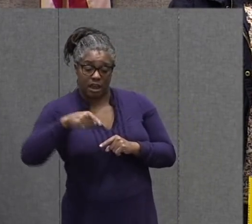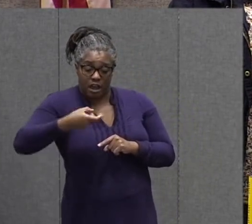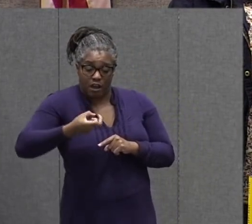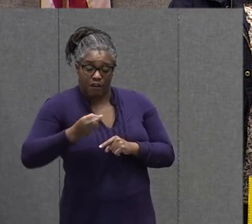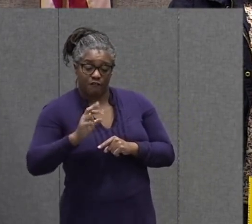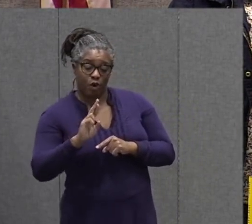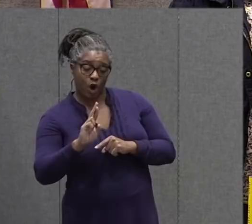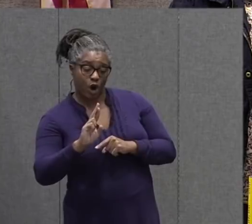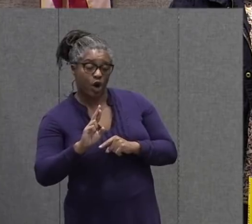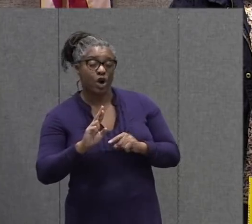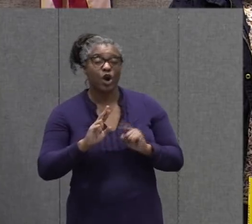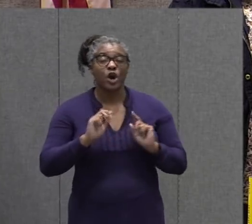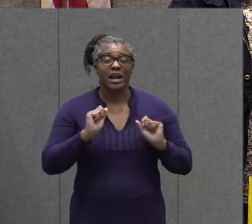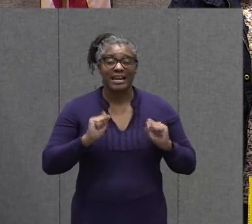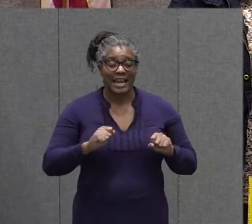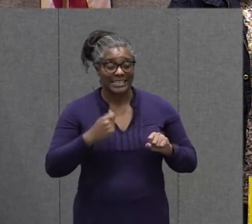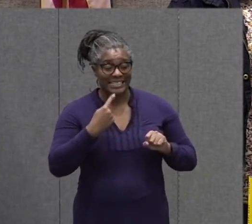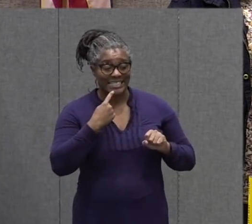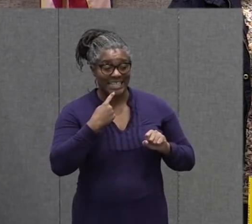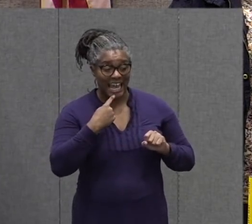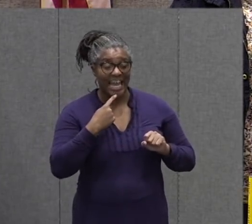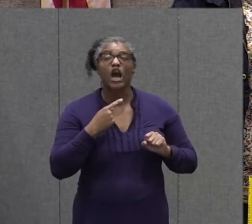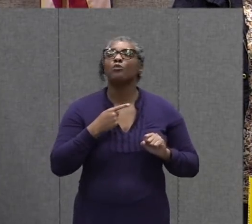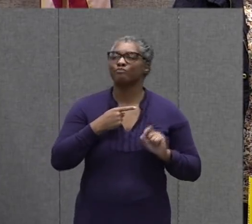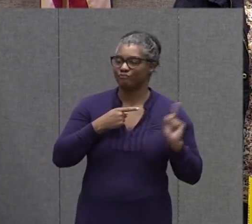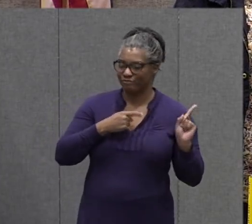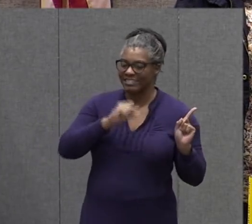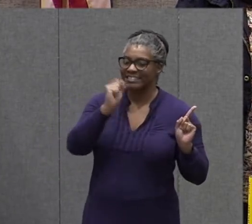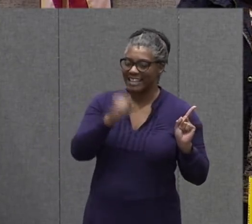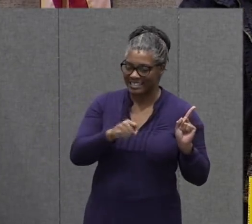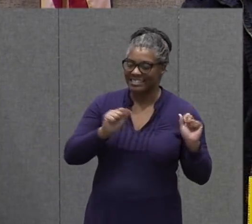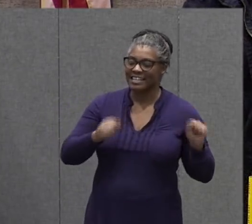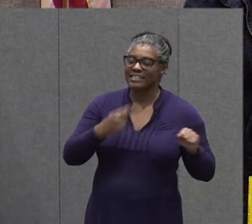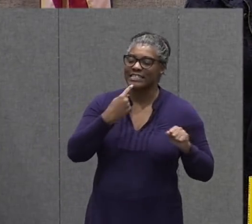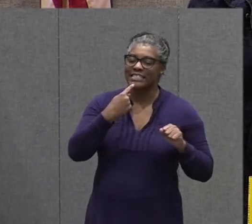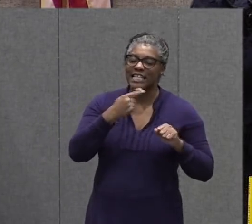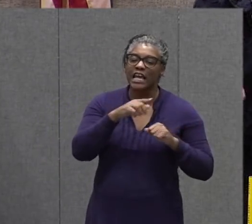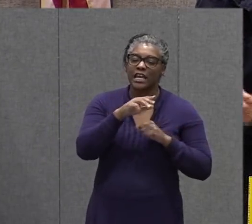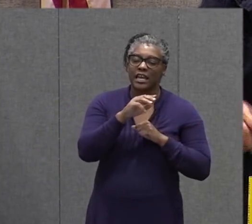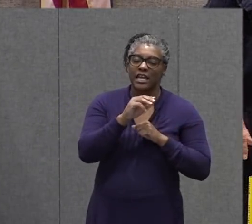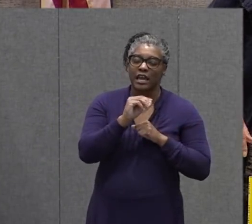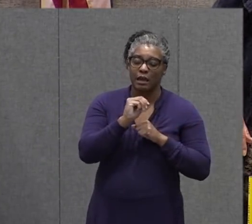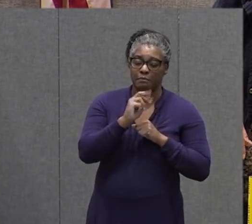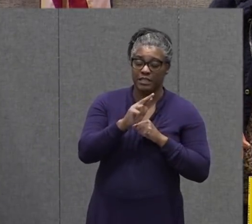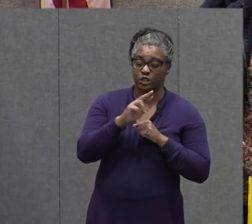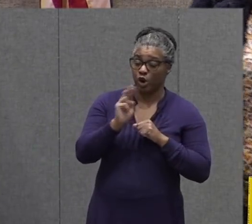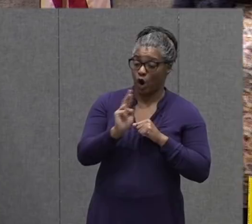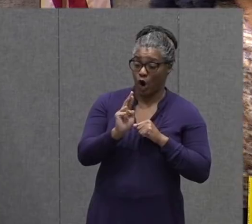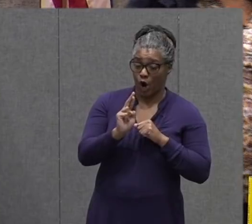[Miss Garcia] Sometimes. [Miss Martindale] Yeah. [Miss Garcia] I don't know but.. [Miss Martindale] I hope you forgive him. [Miss Garcia] Yeah, - okay [Miss Garcia] I love him to pieces.